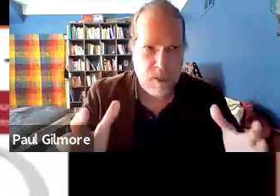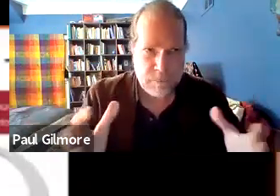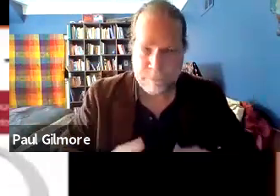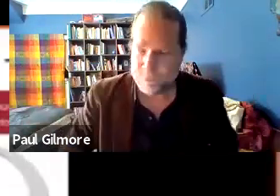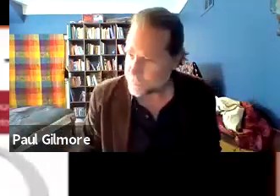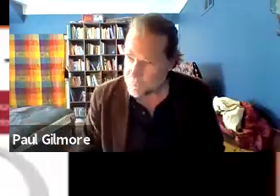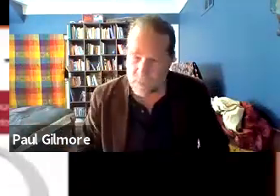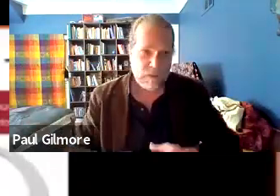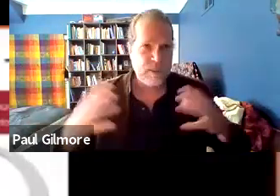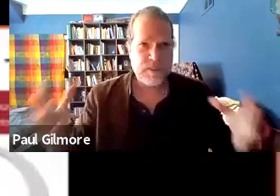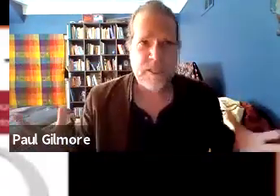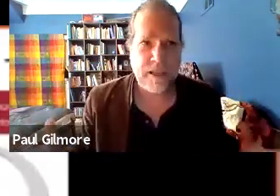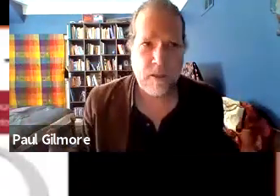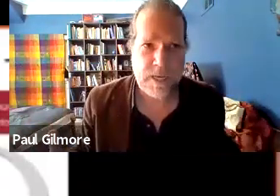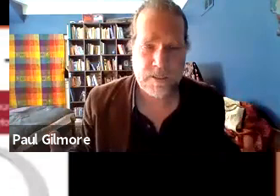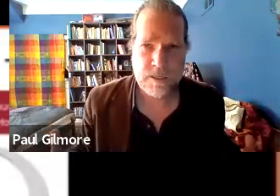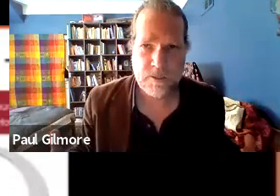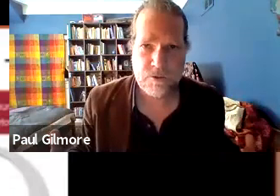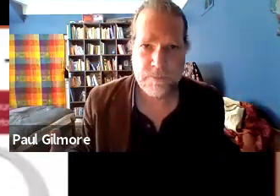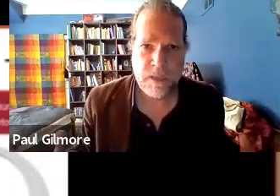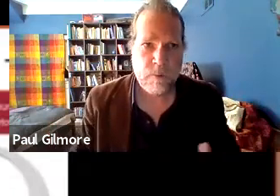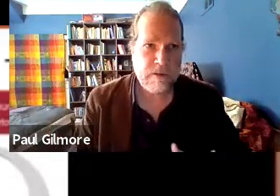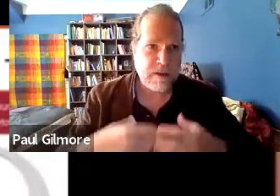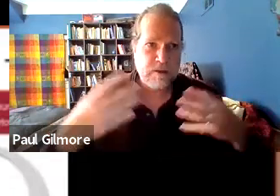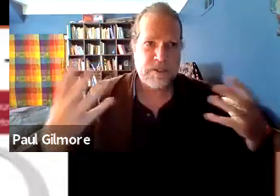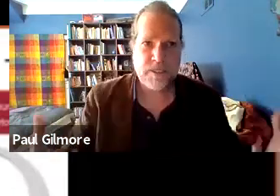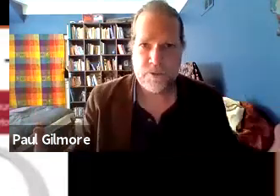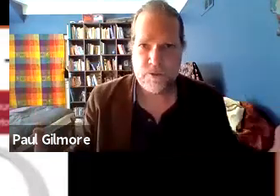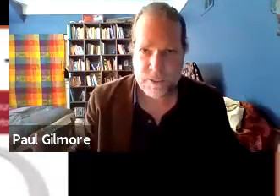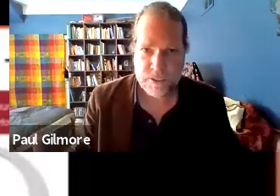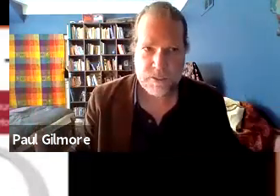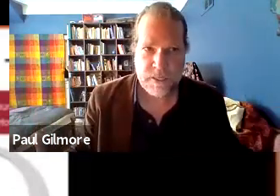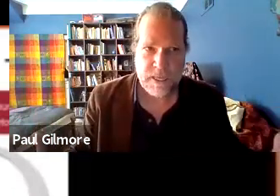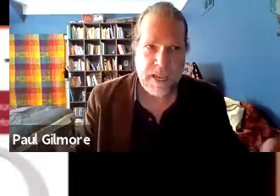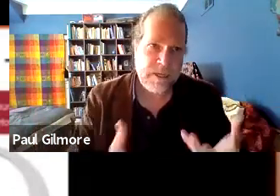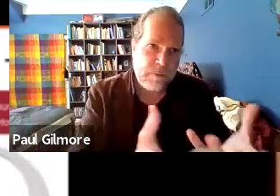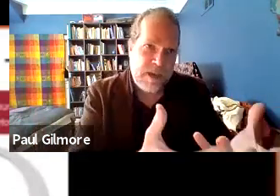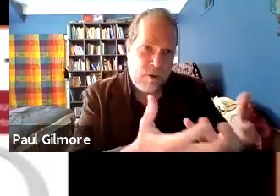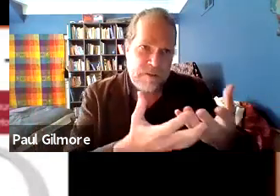look, this is an Anglo Saxon country. We have Anglo Saxon traditions. And here we have all